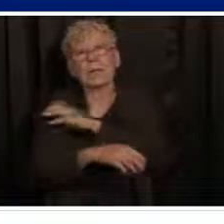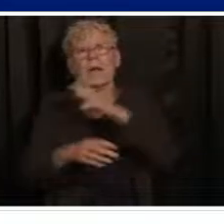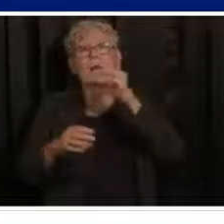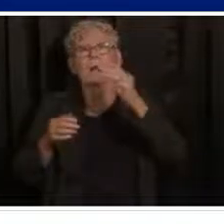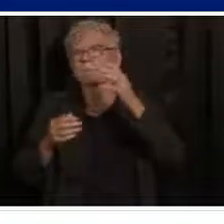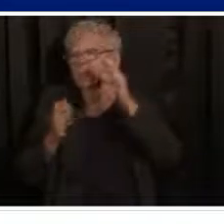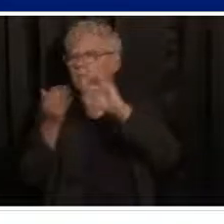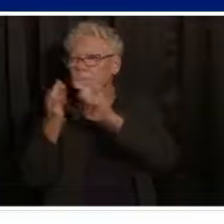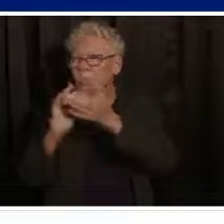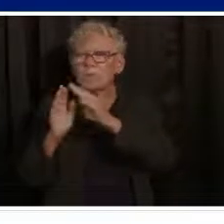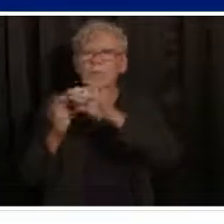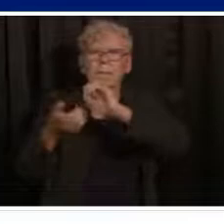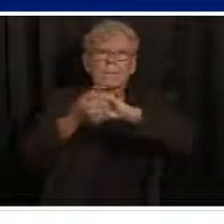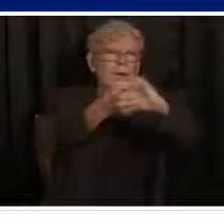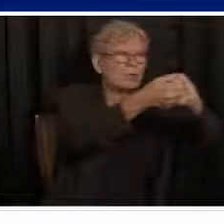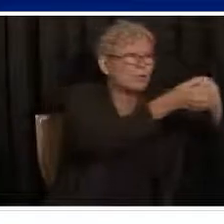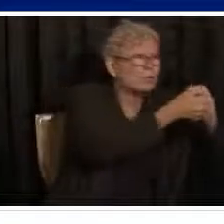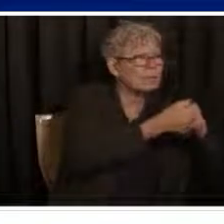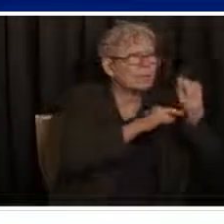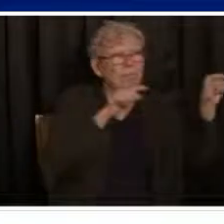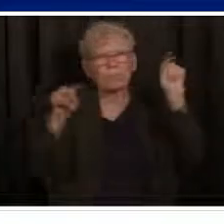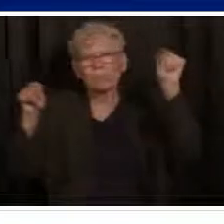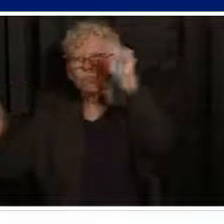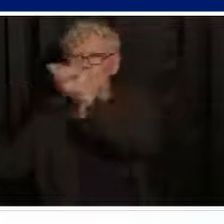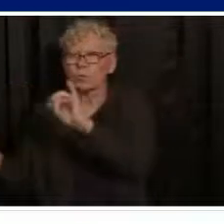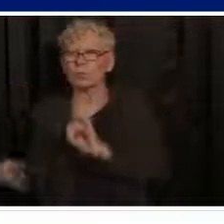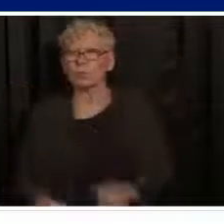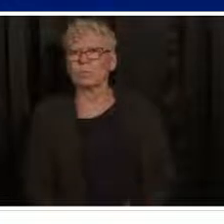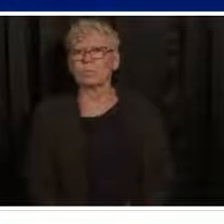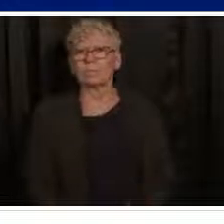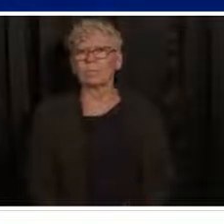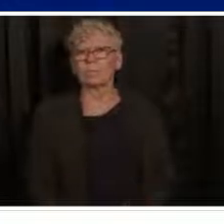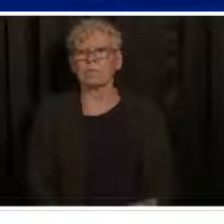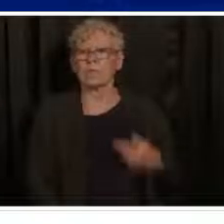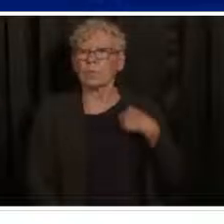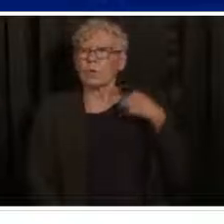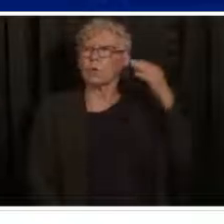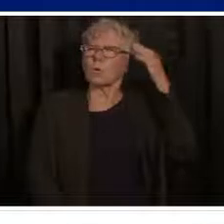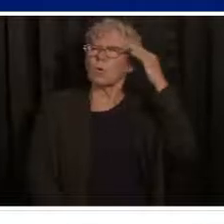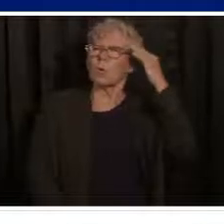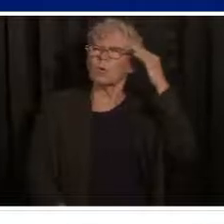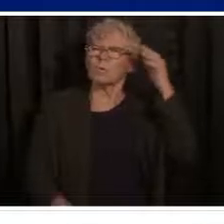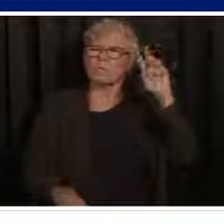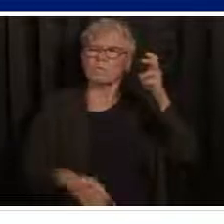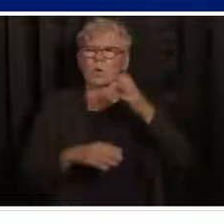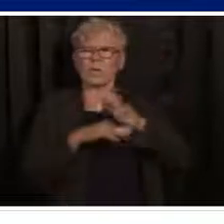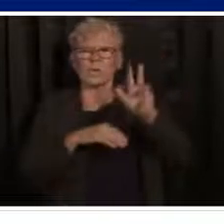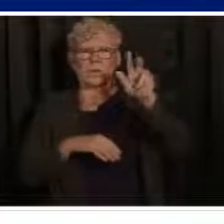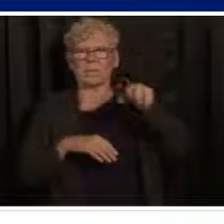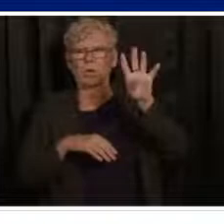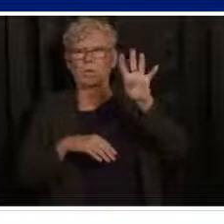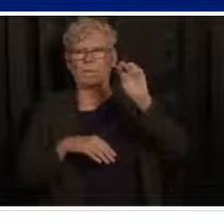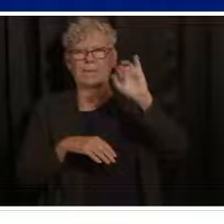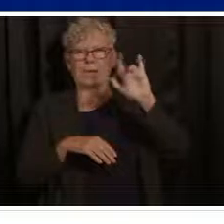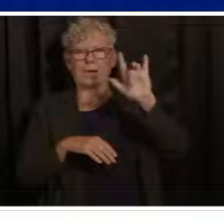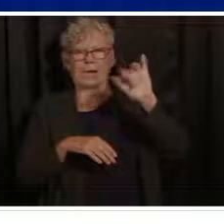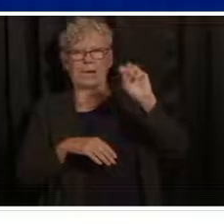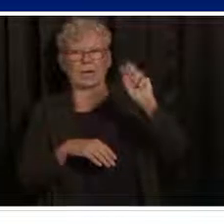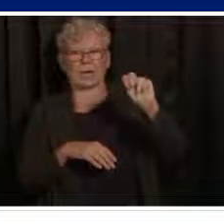so excited to say that more than 3.4000000 Coloradans have been vaccinated with at least one dose. This work continues